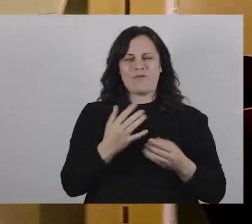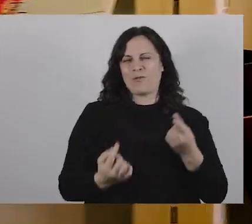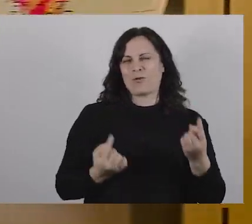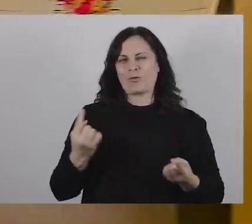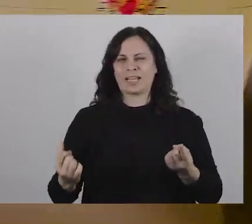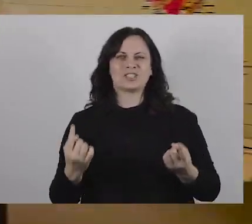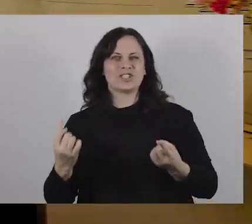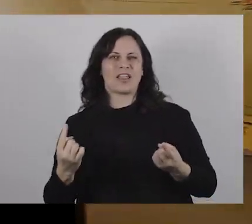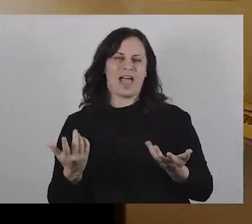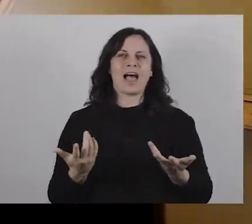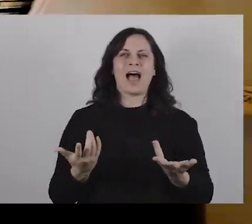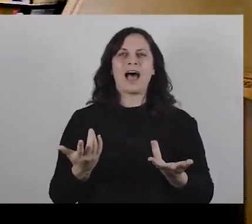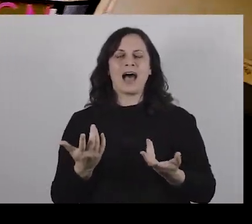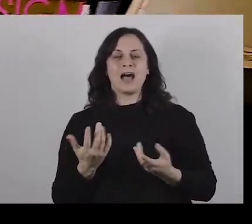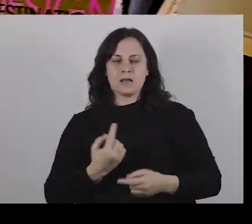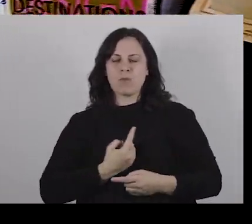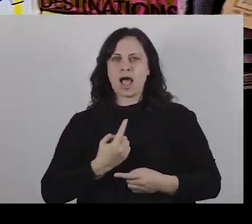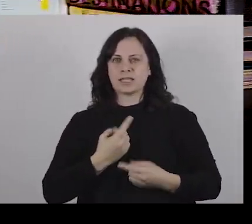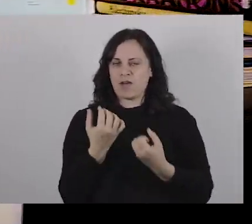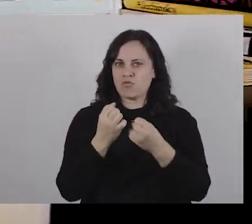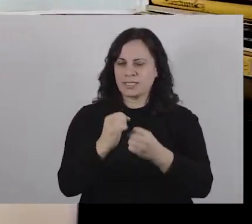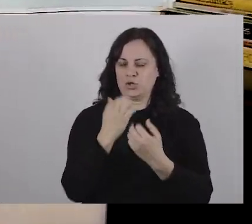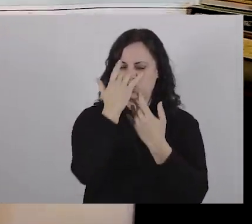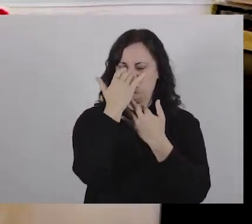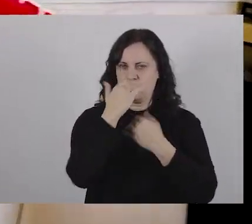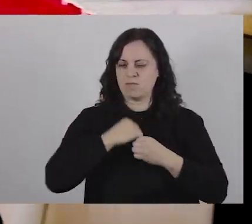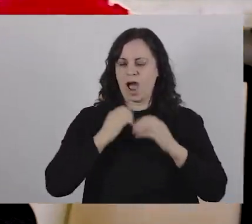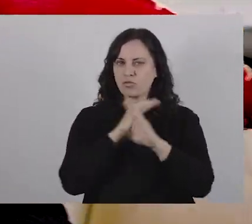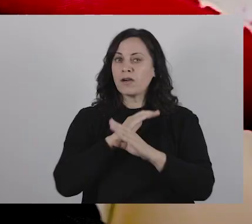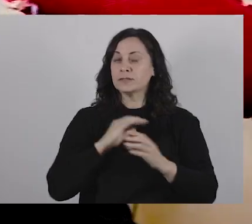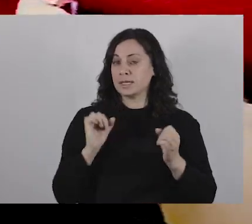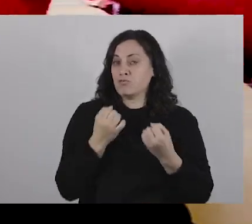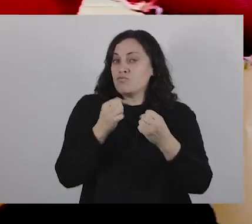I'm very protective over my image and myself and my privacy...